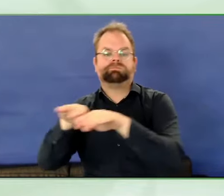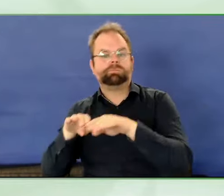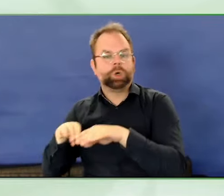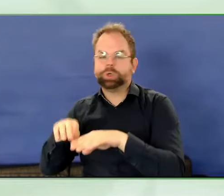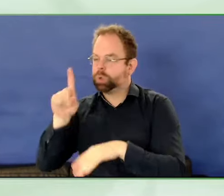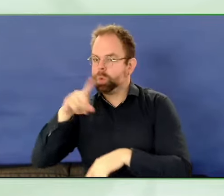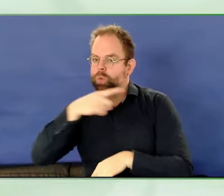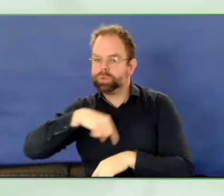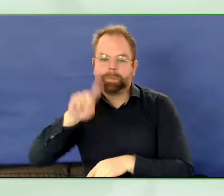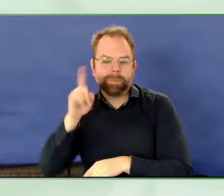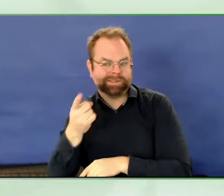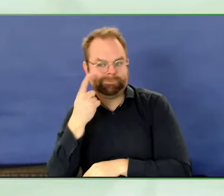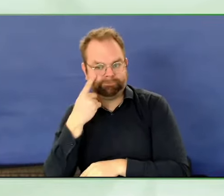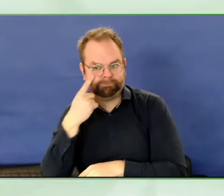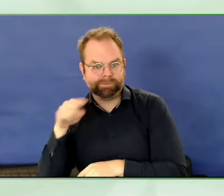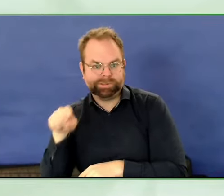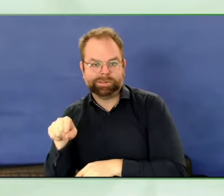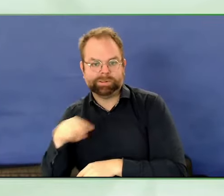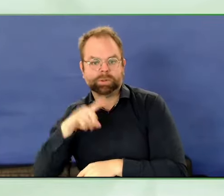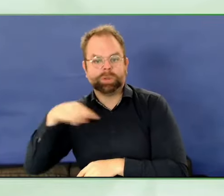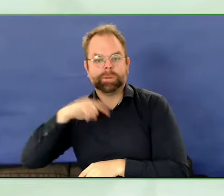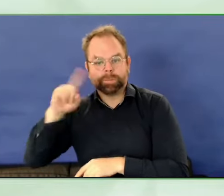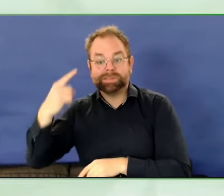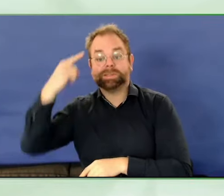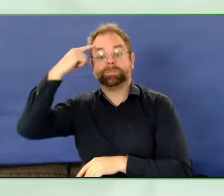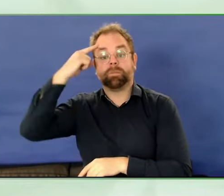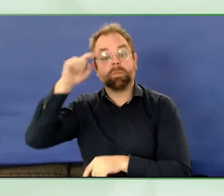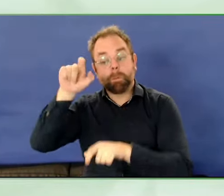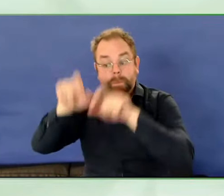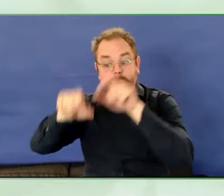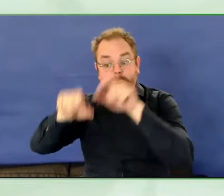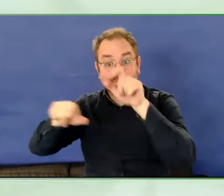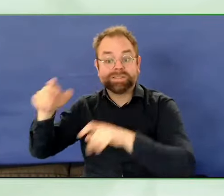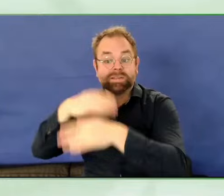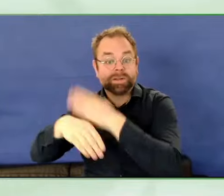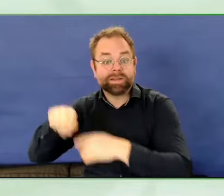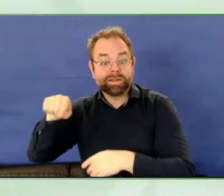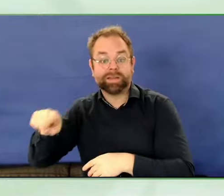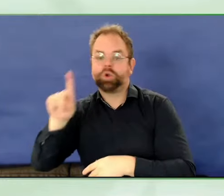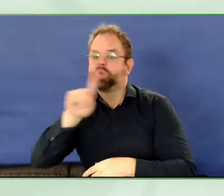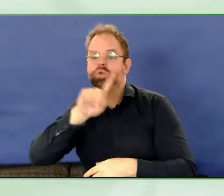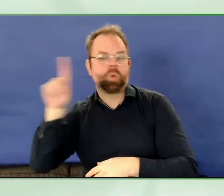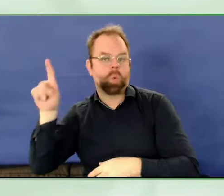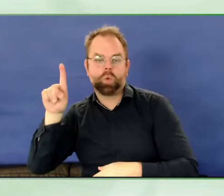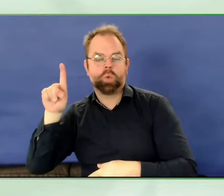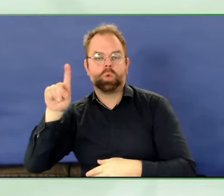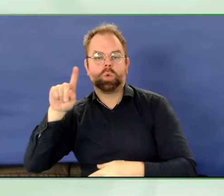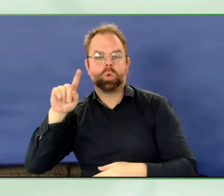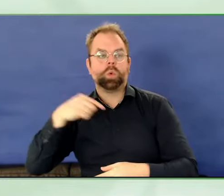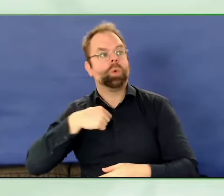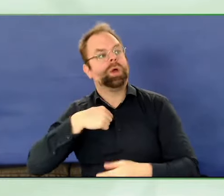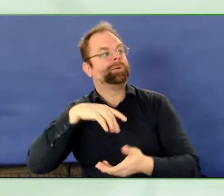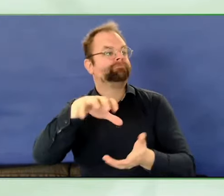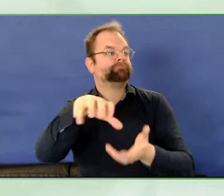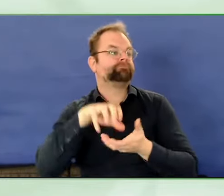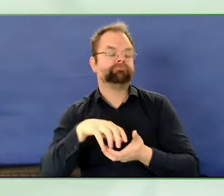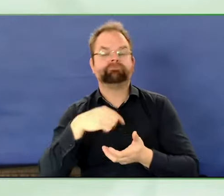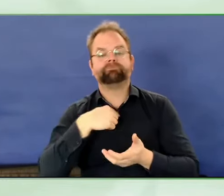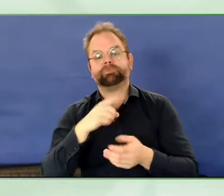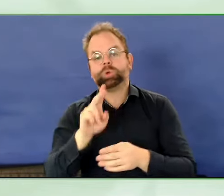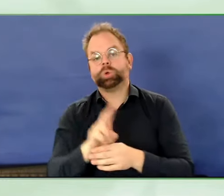We do hope to come up with one set of standards by one year, and then move it into the regulatory